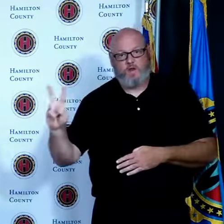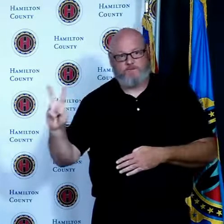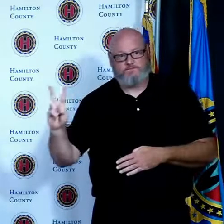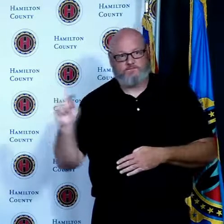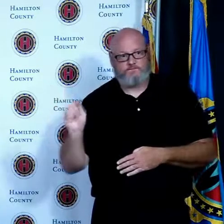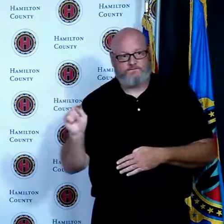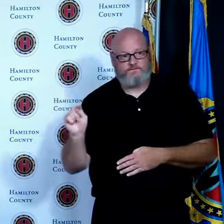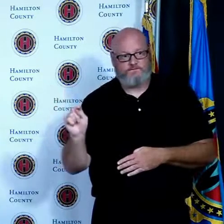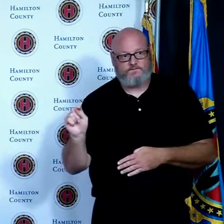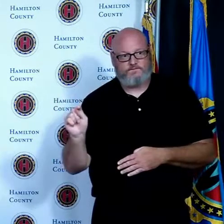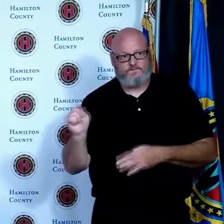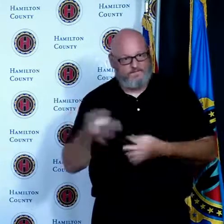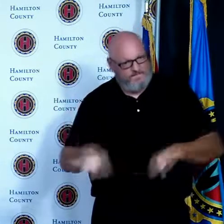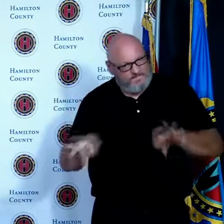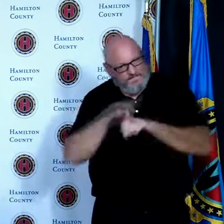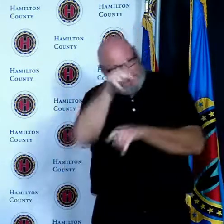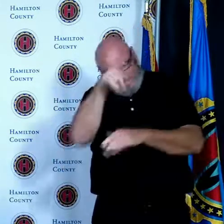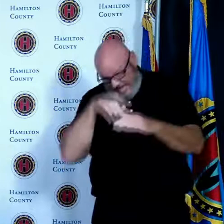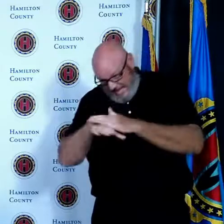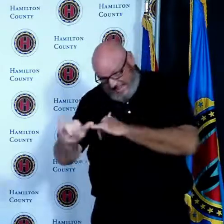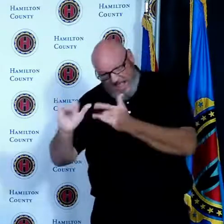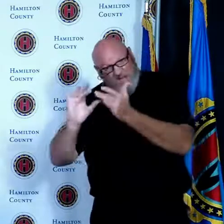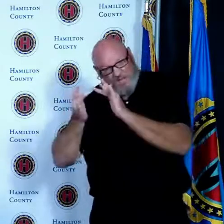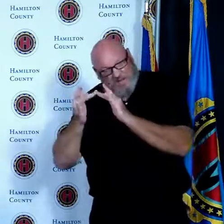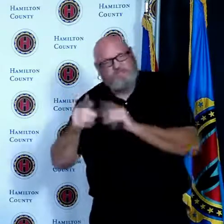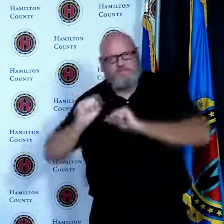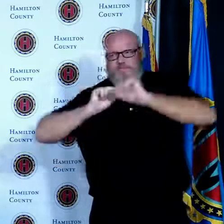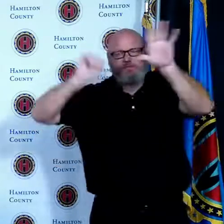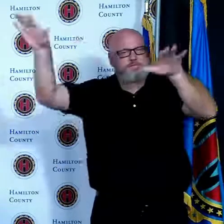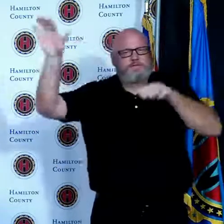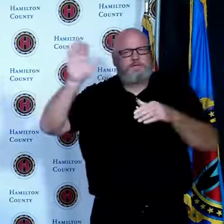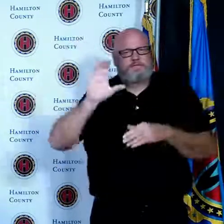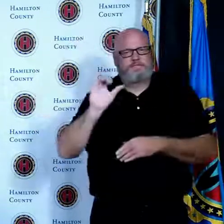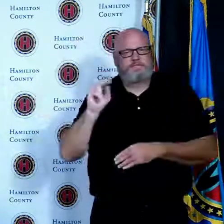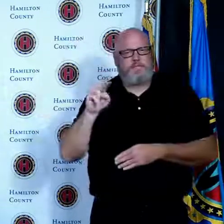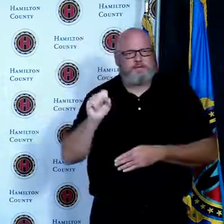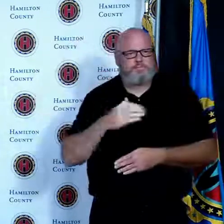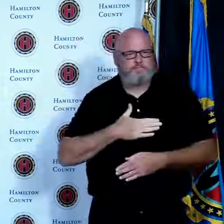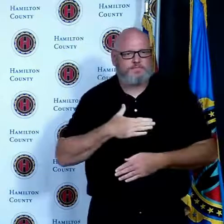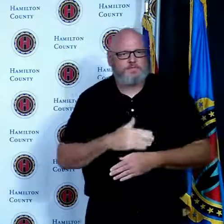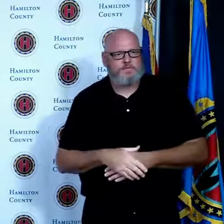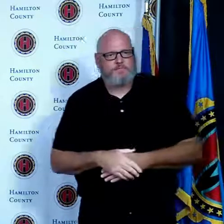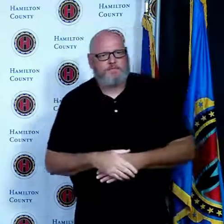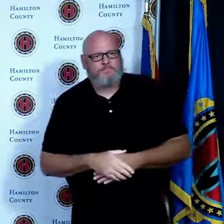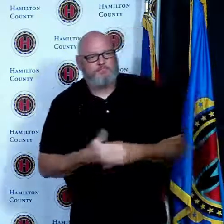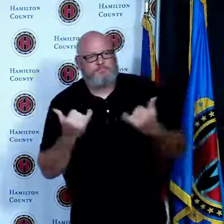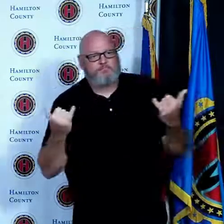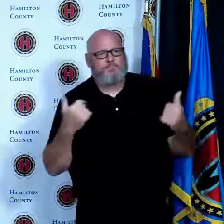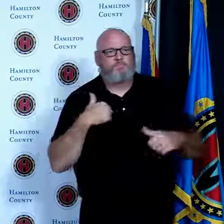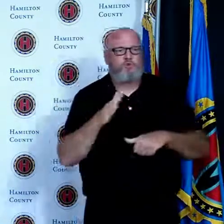I'm going to turn it over to Greg Kesterman so that he can run us through the numbers and the trends